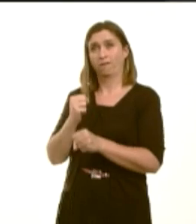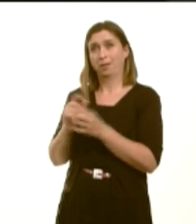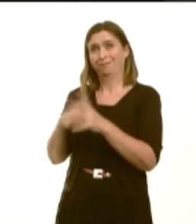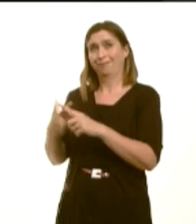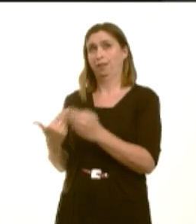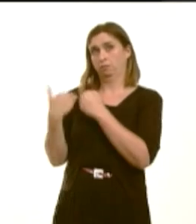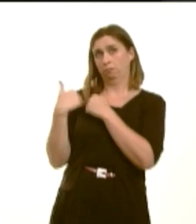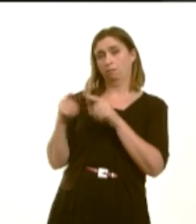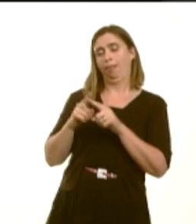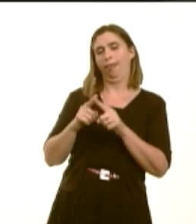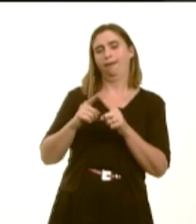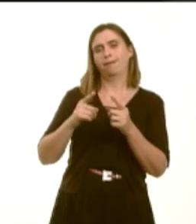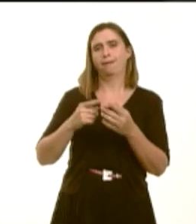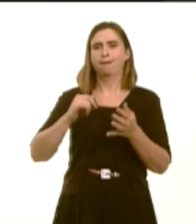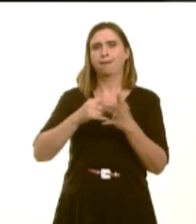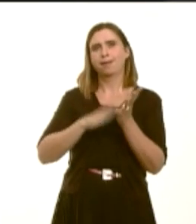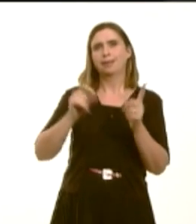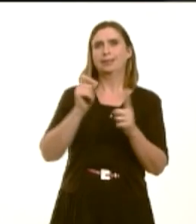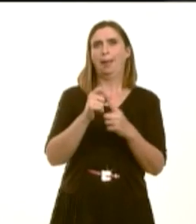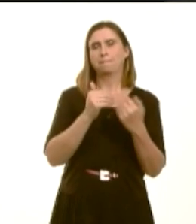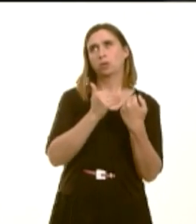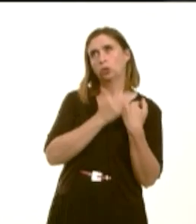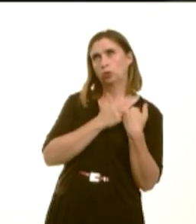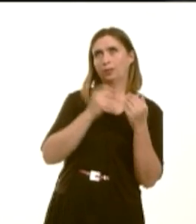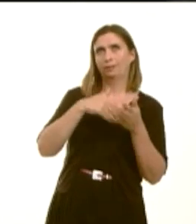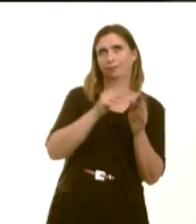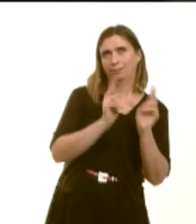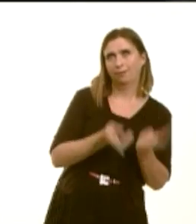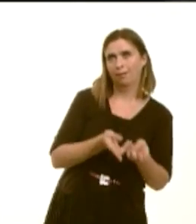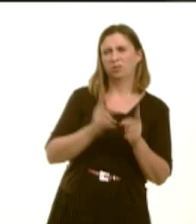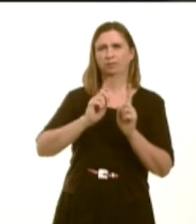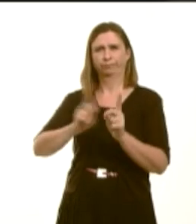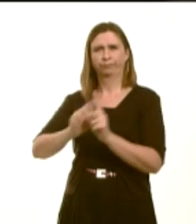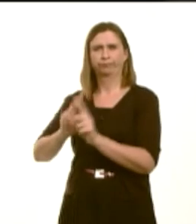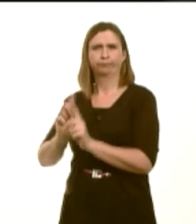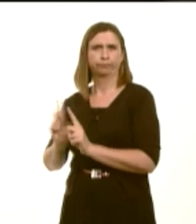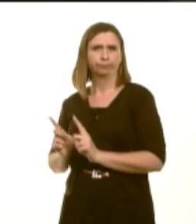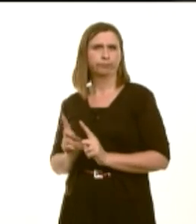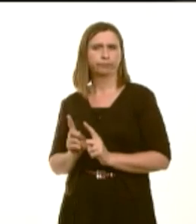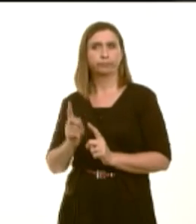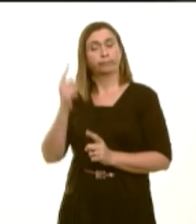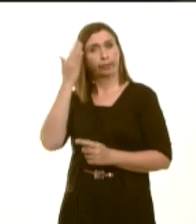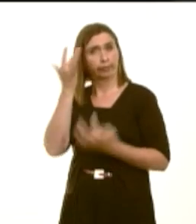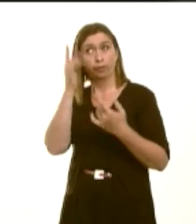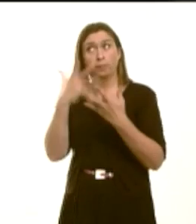but we still donít have any detailed costings from your Government about how much the collection of some of those taxes are going to costóan issue I raised with the Minister for Finance